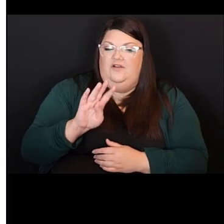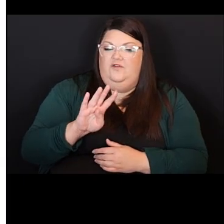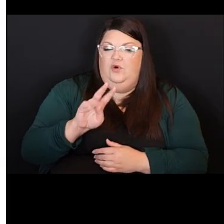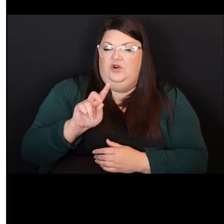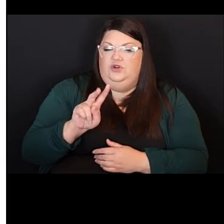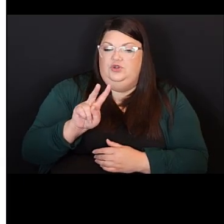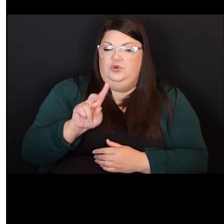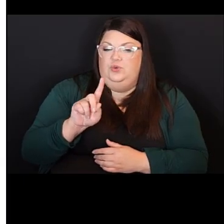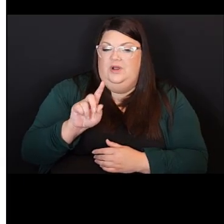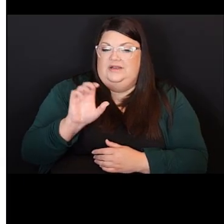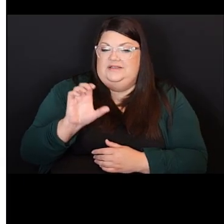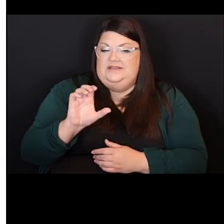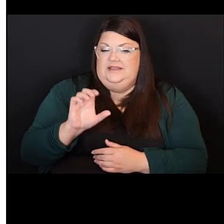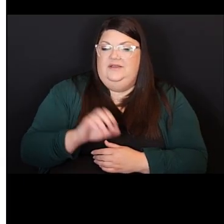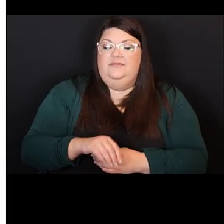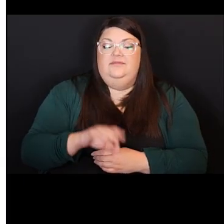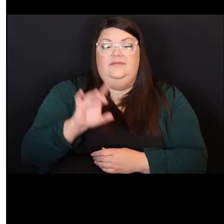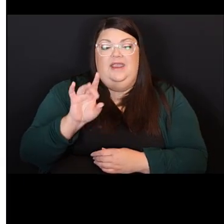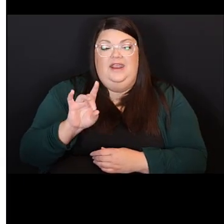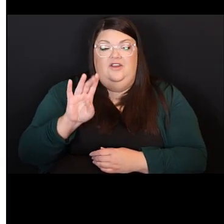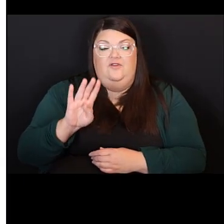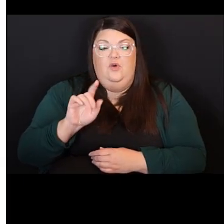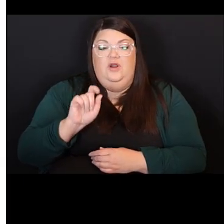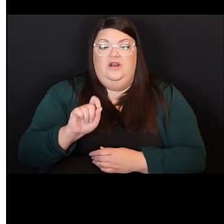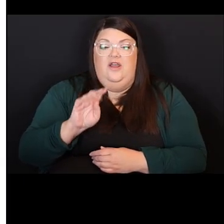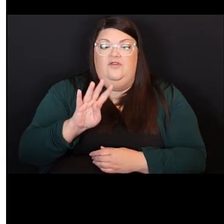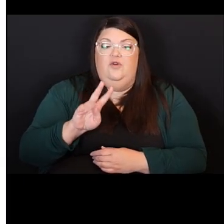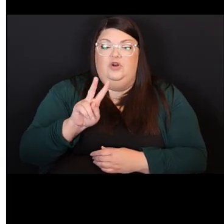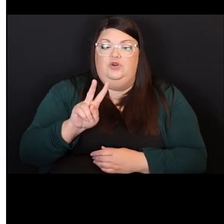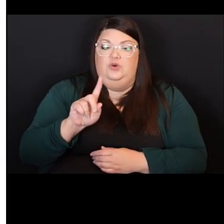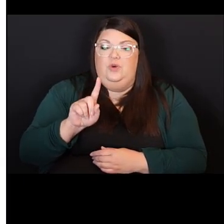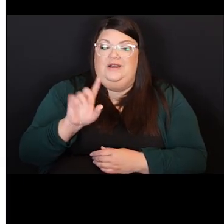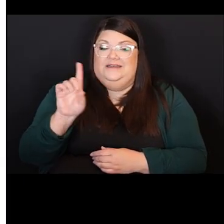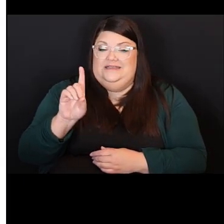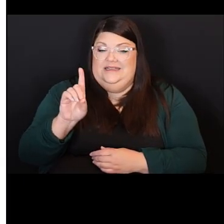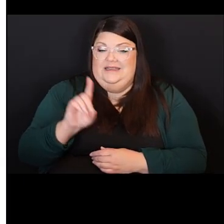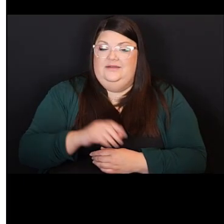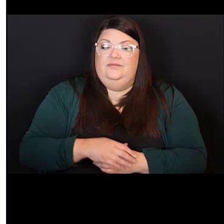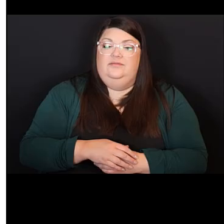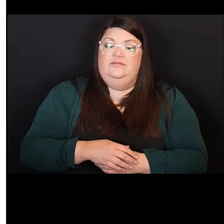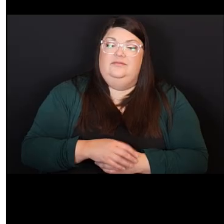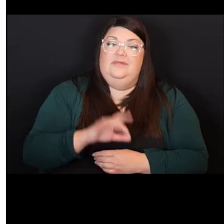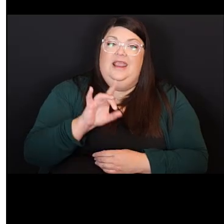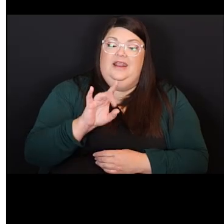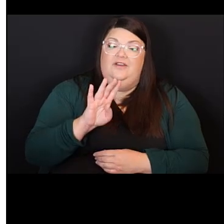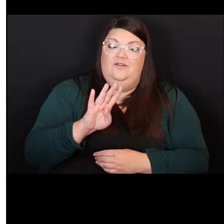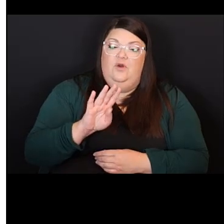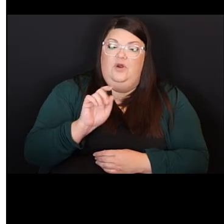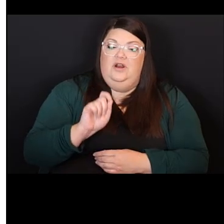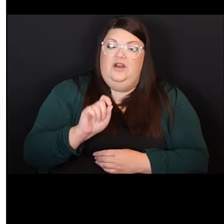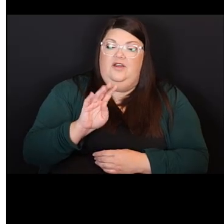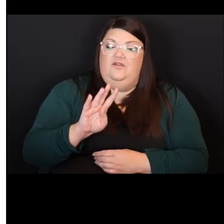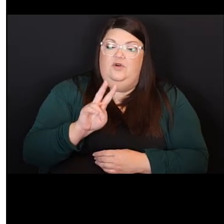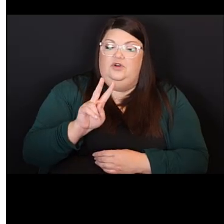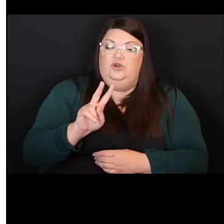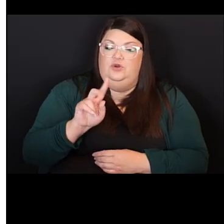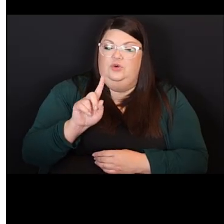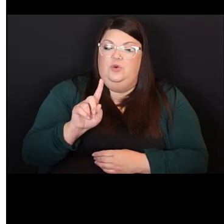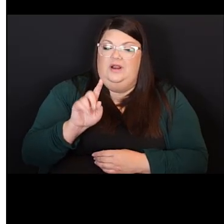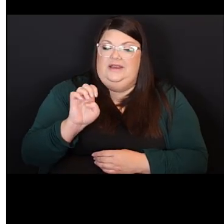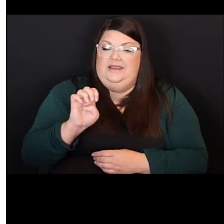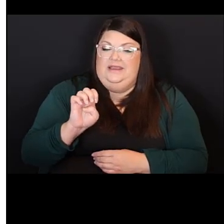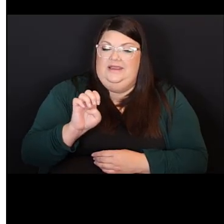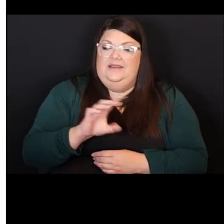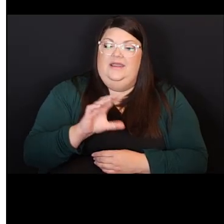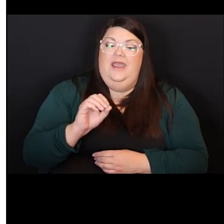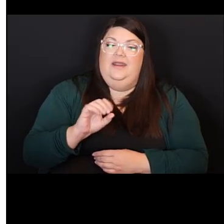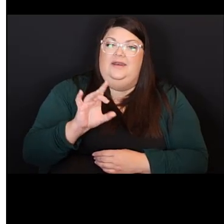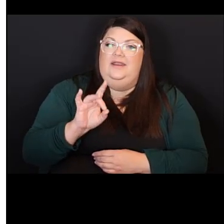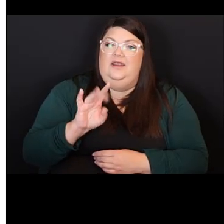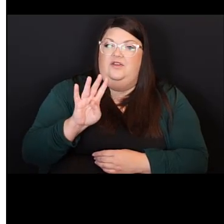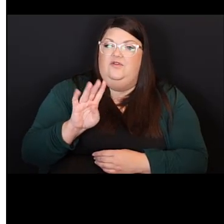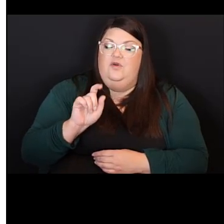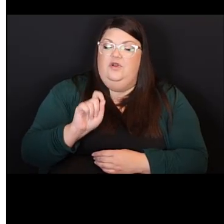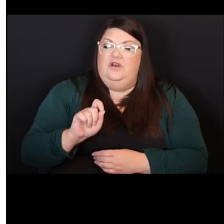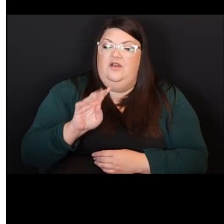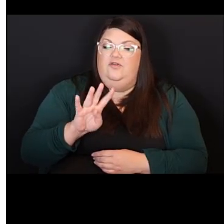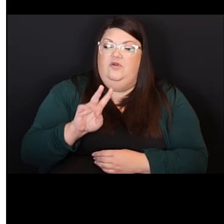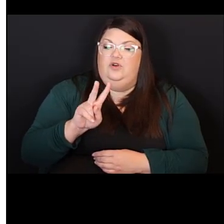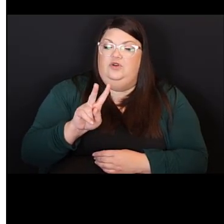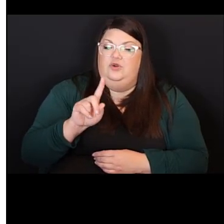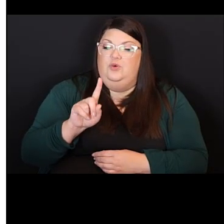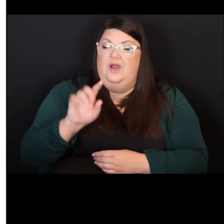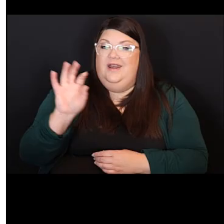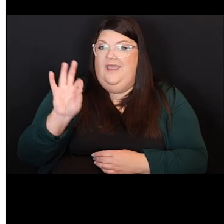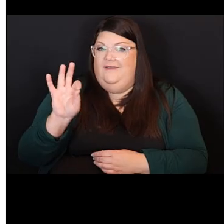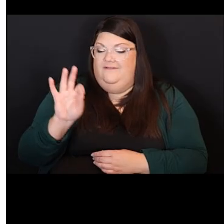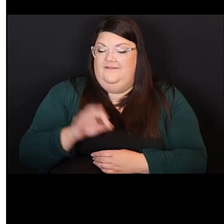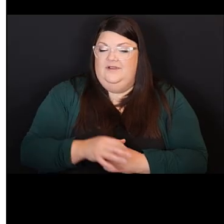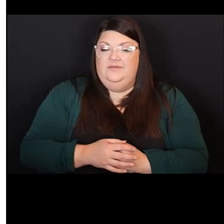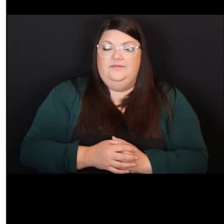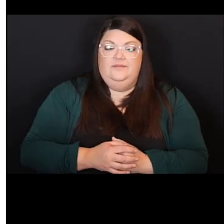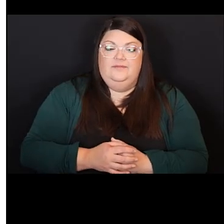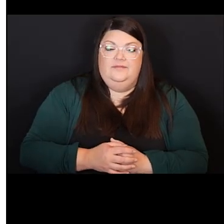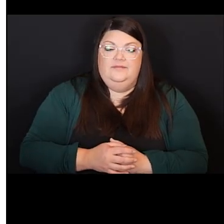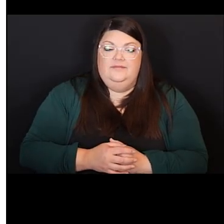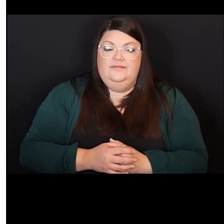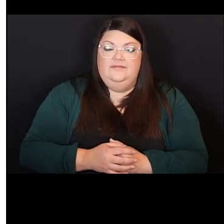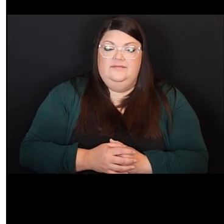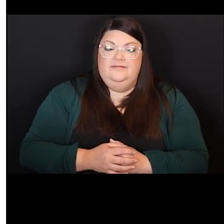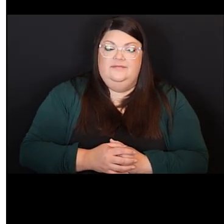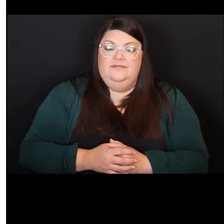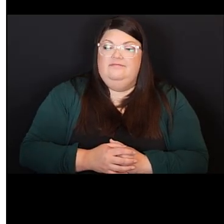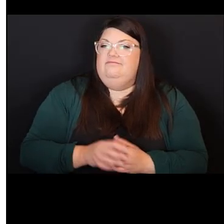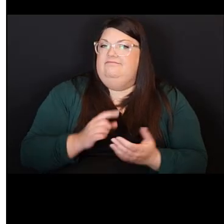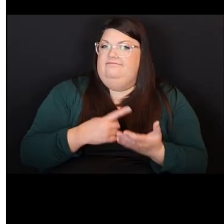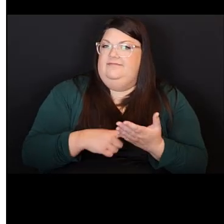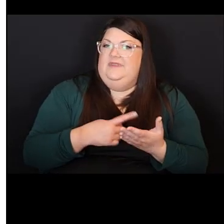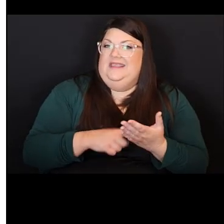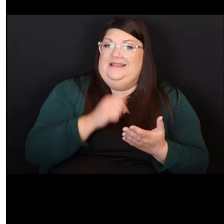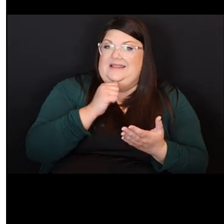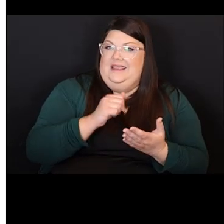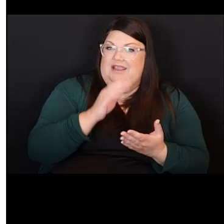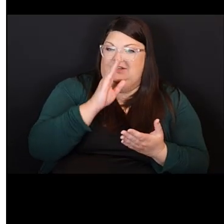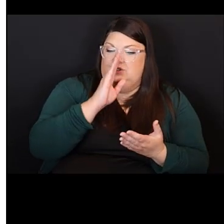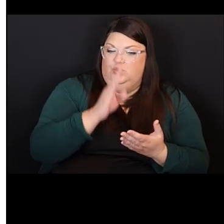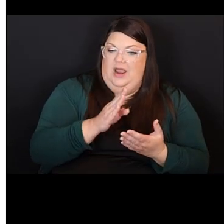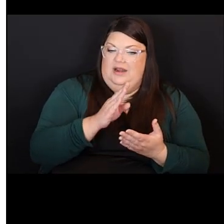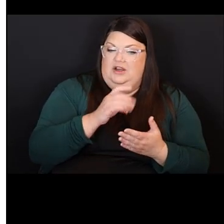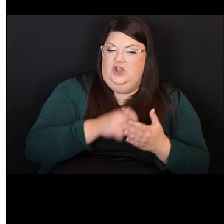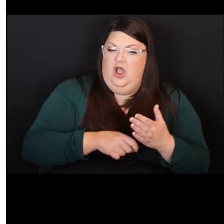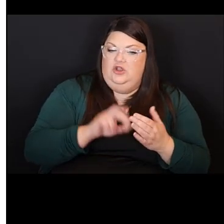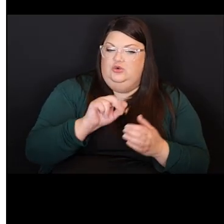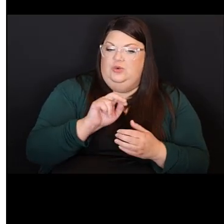84.421C, 84.421D, 84.421E, and 84.421F? Let’s discuss the Indirect Cost Rate